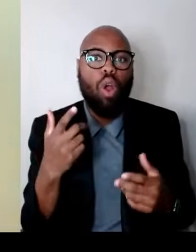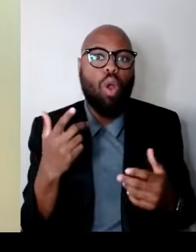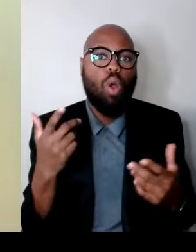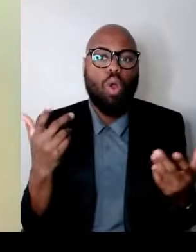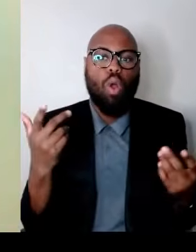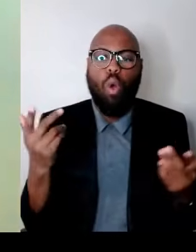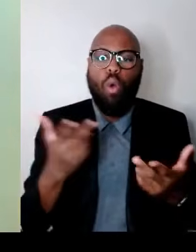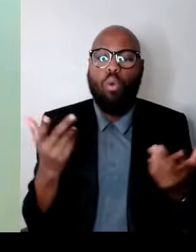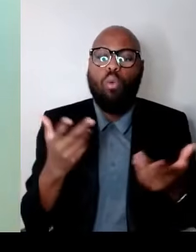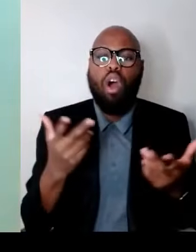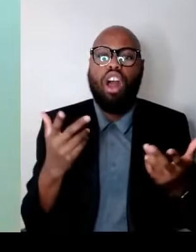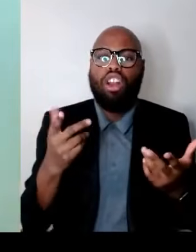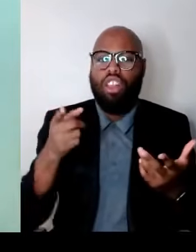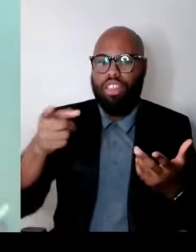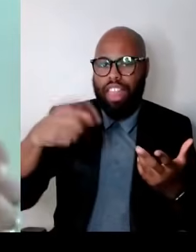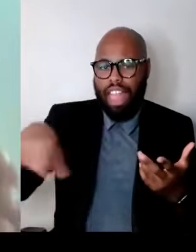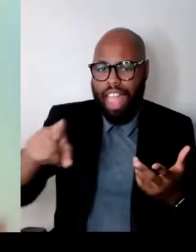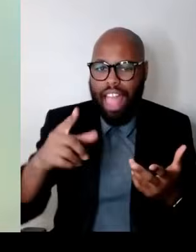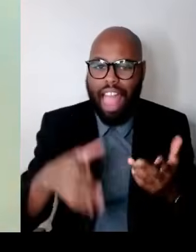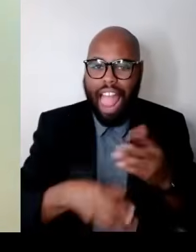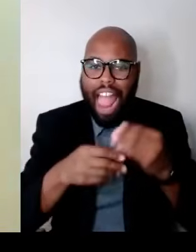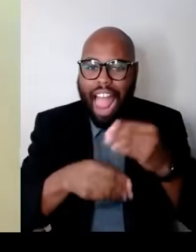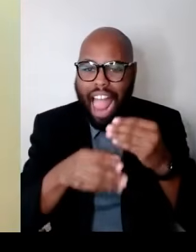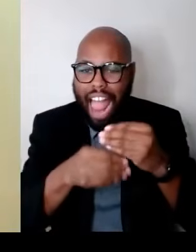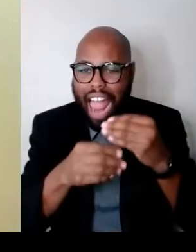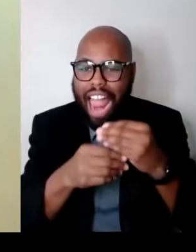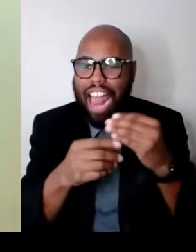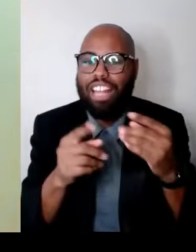What can they do to come up with a solution?